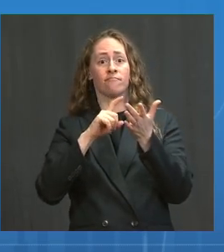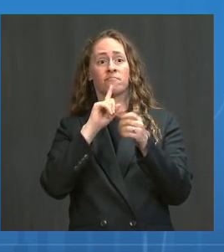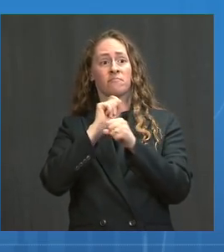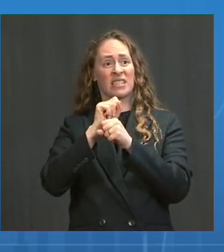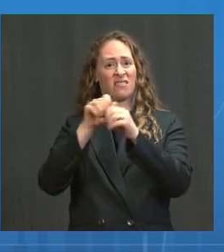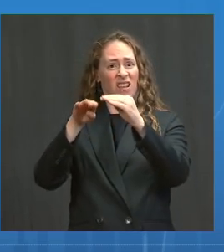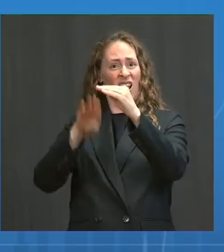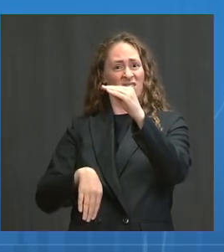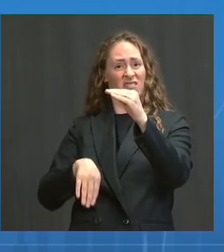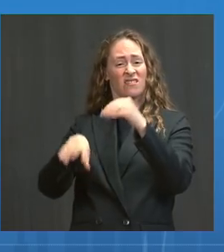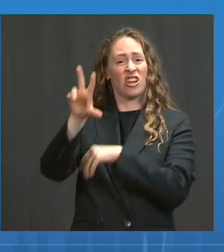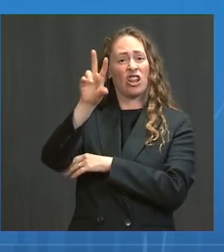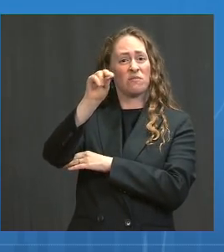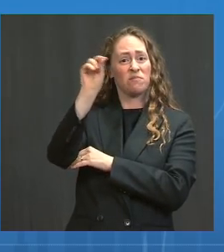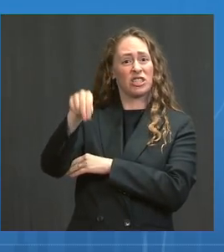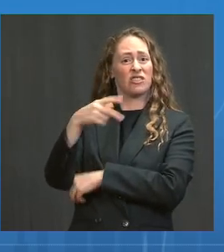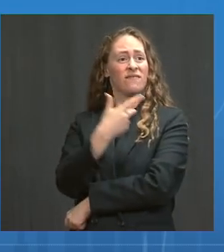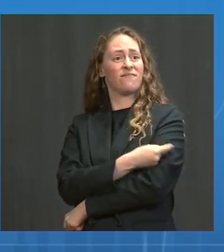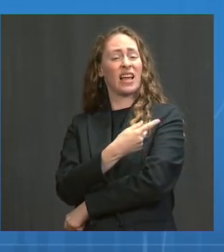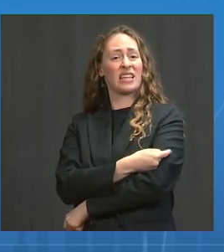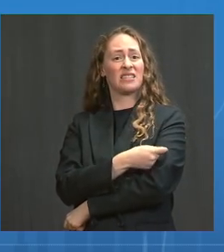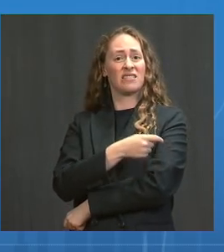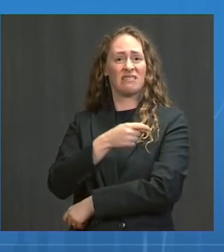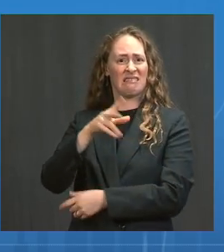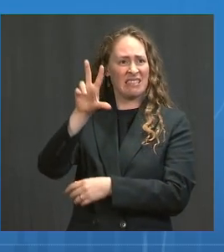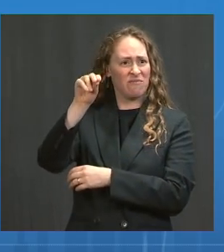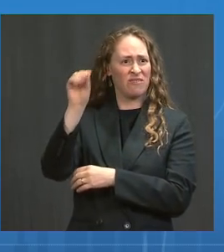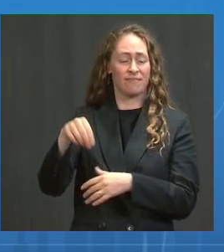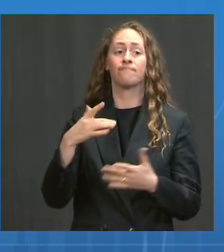These communities, primarily in the Southeast and Midwest,